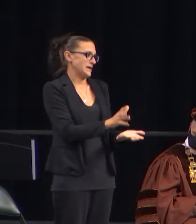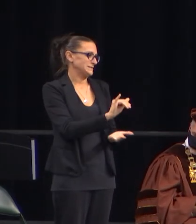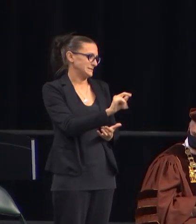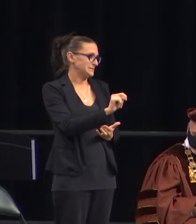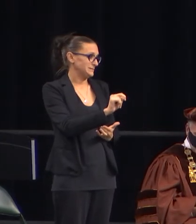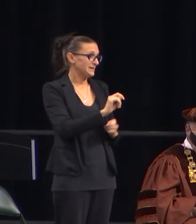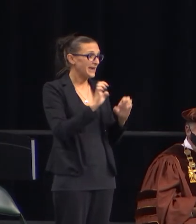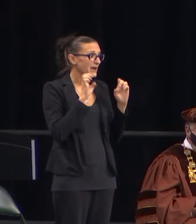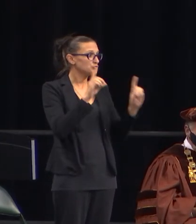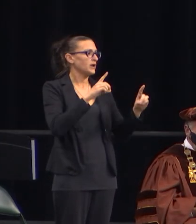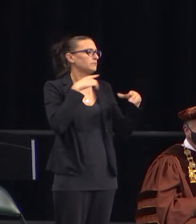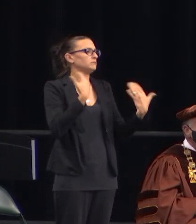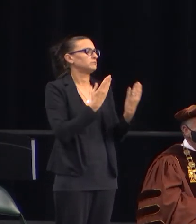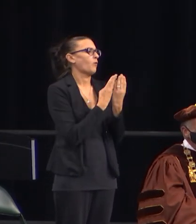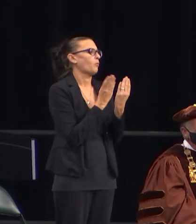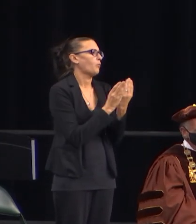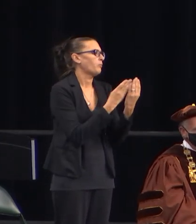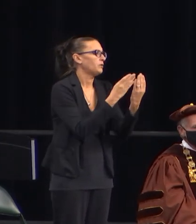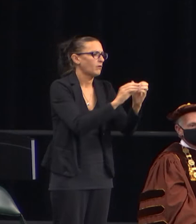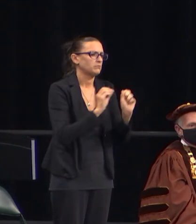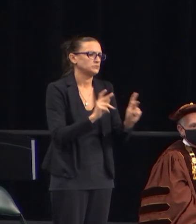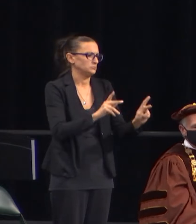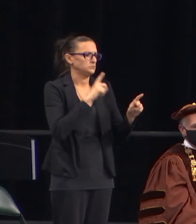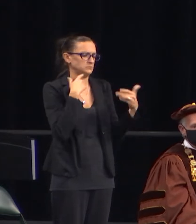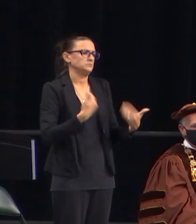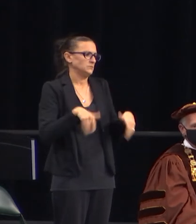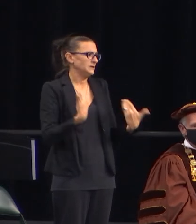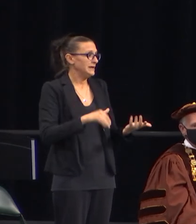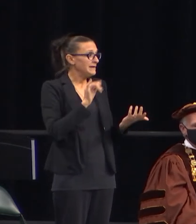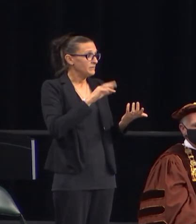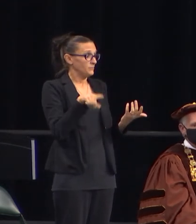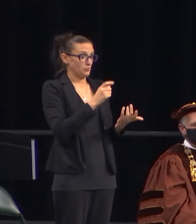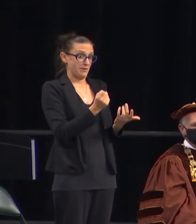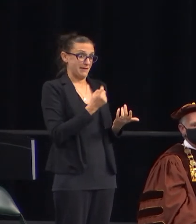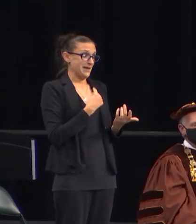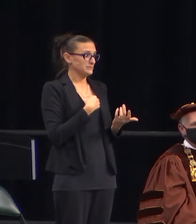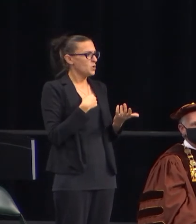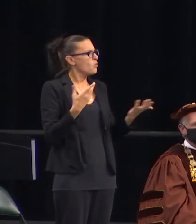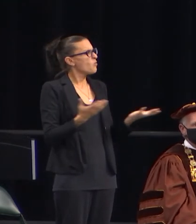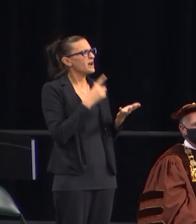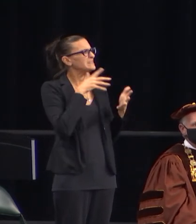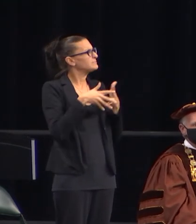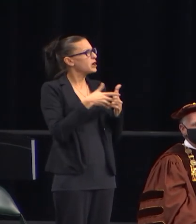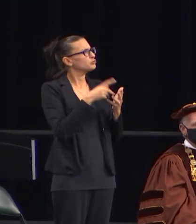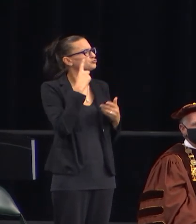Education opens doors, it truly does. If you ask me, what is the American dream?